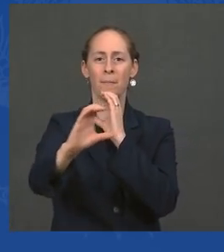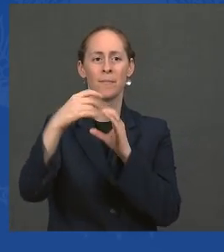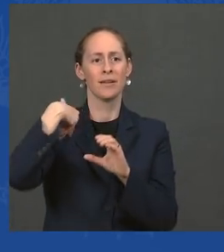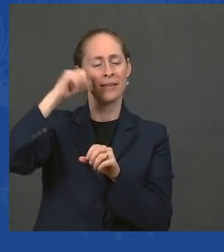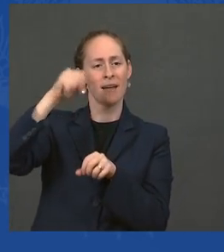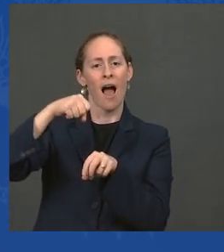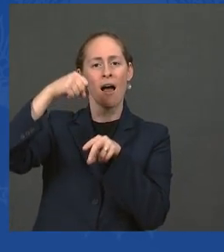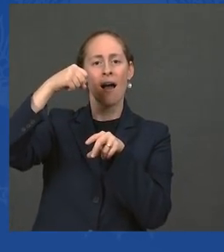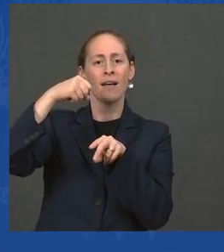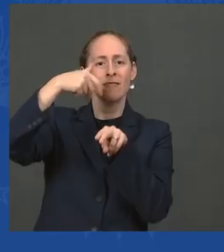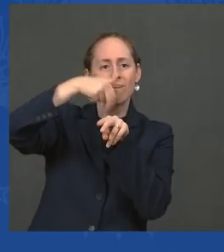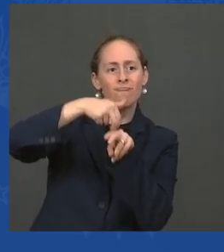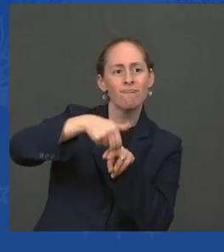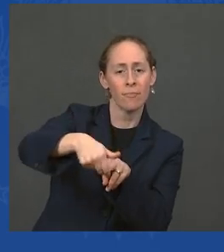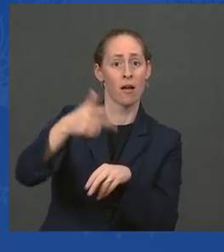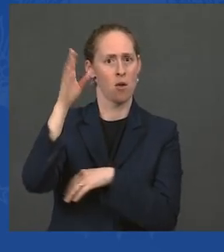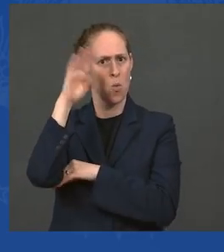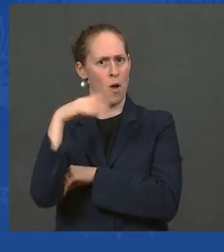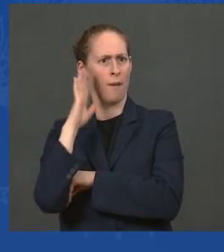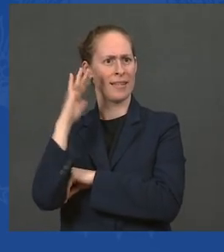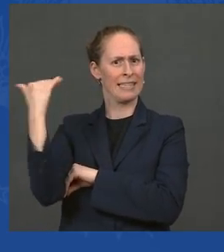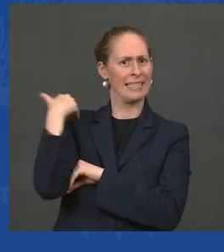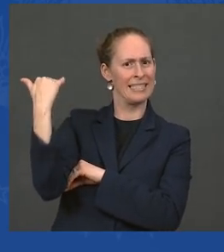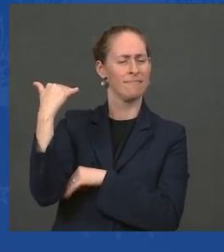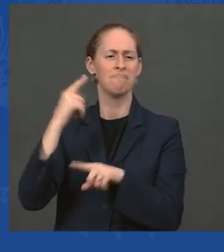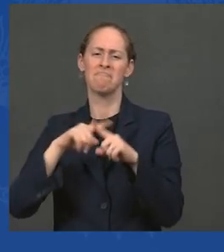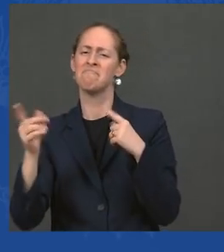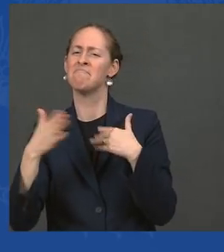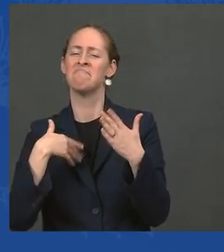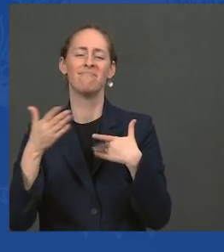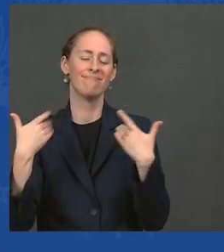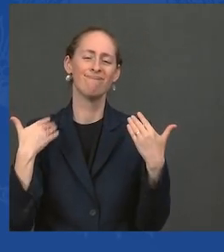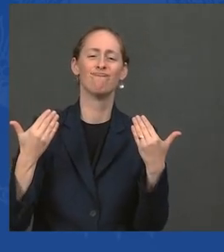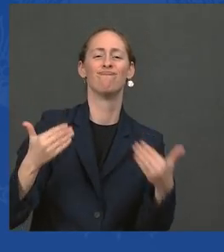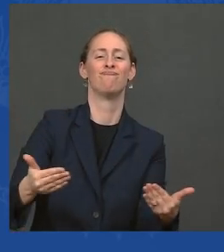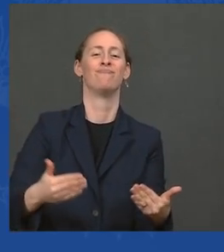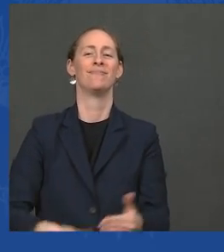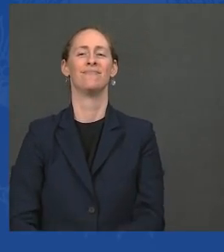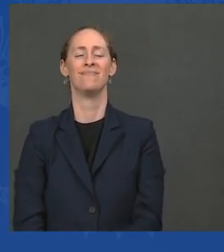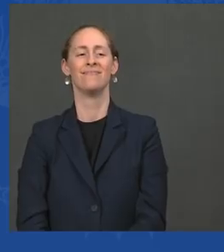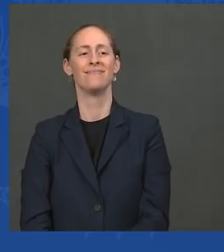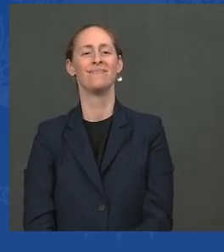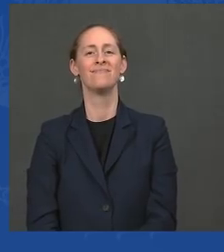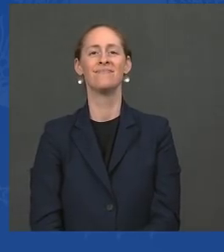But -- at any rate -- -- That's right.